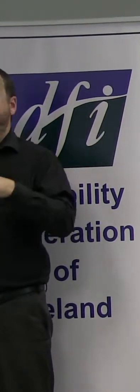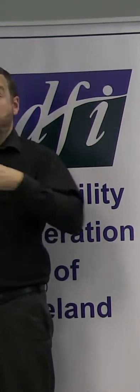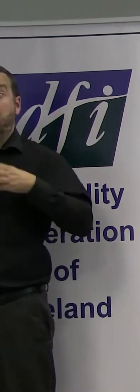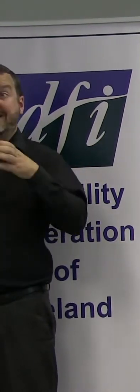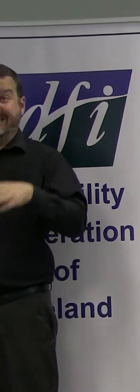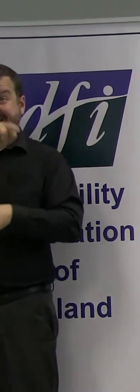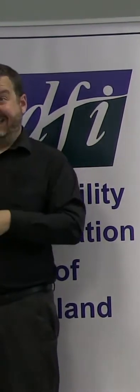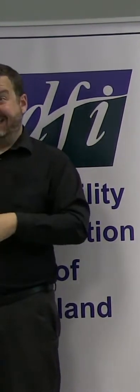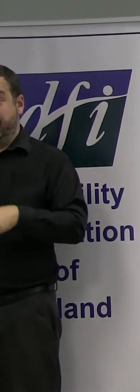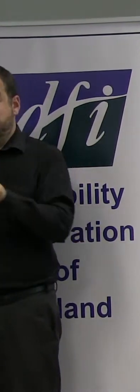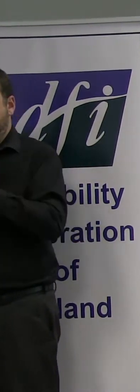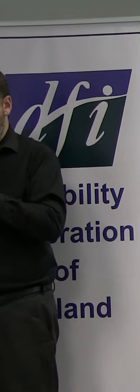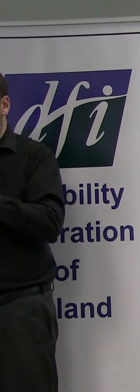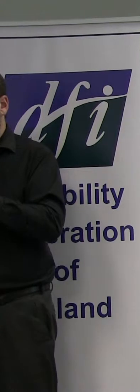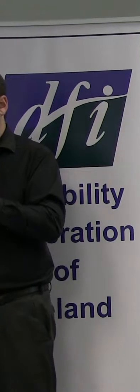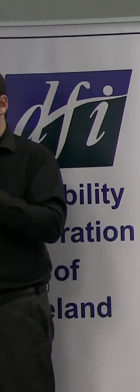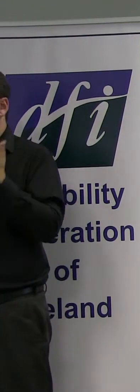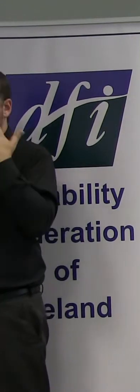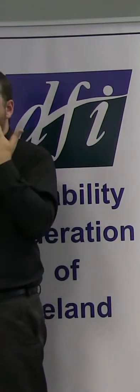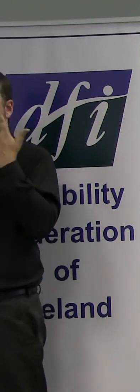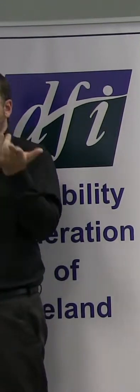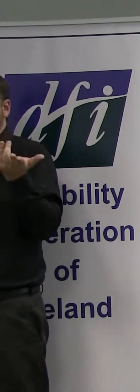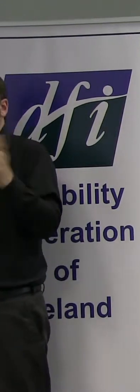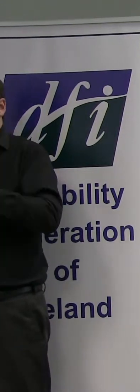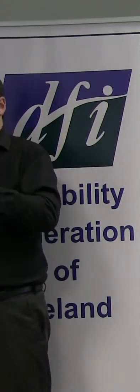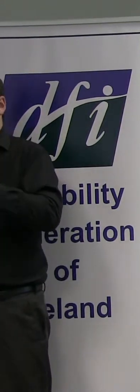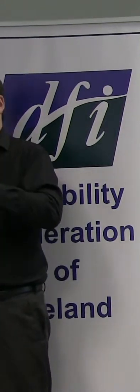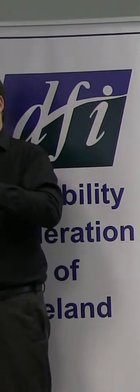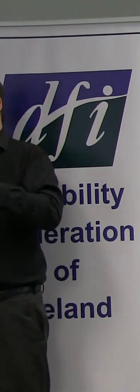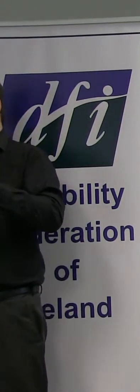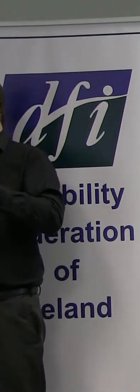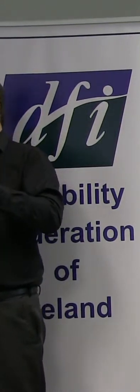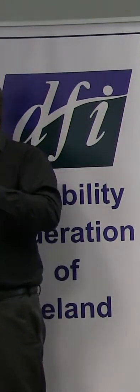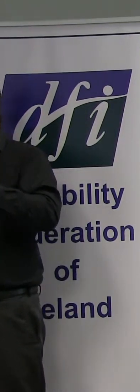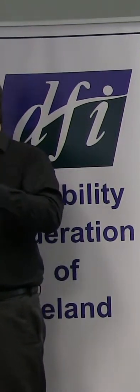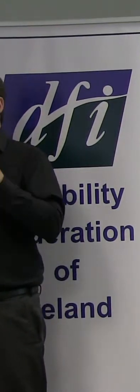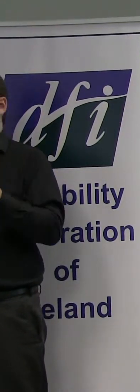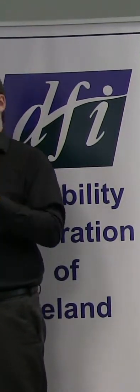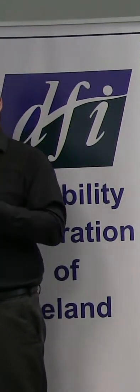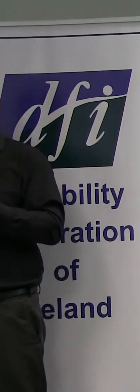so the are any decent person who wants life we both are our eyes and ears and